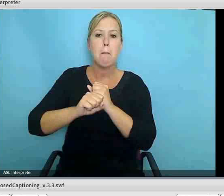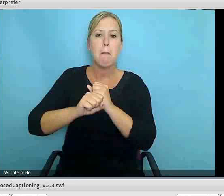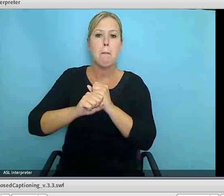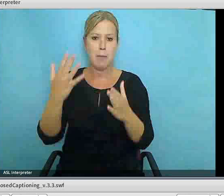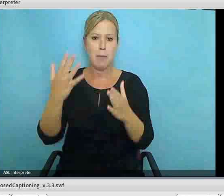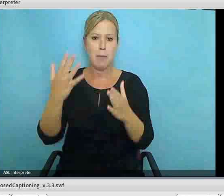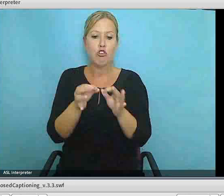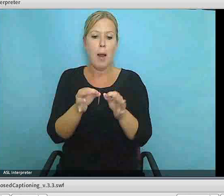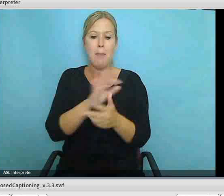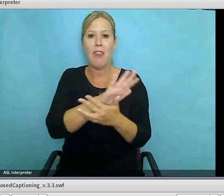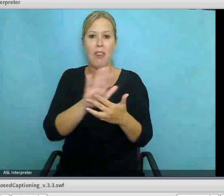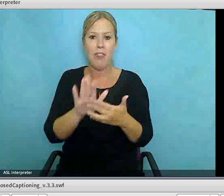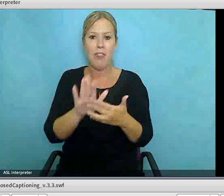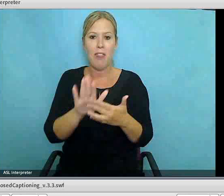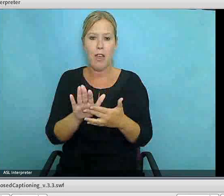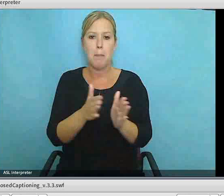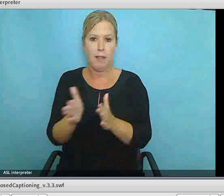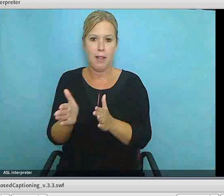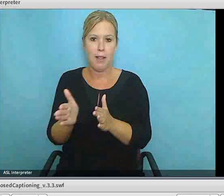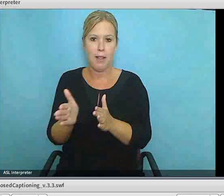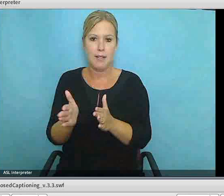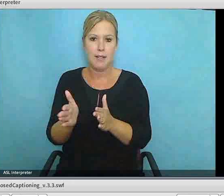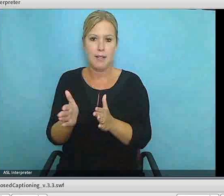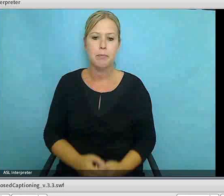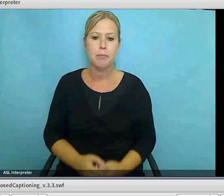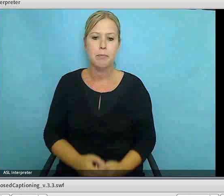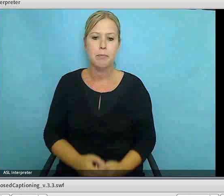plans can offer.